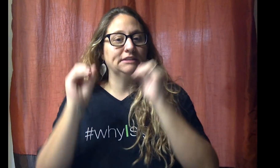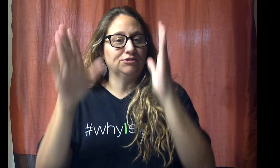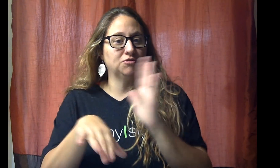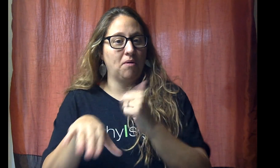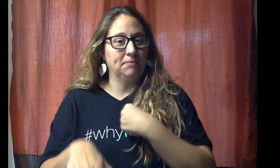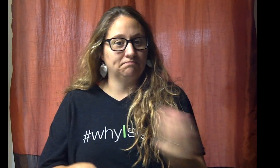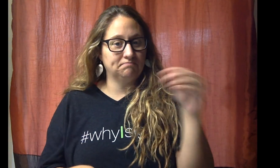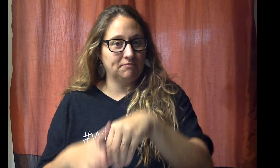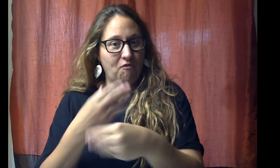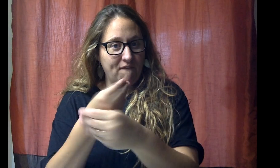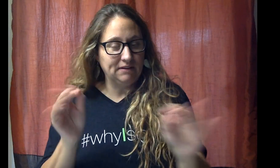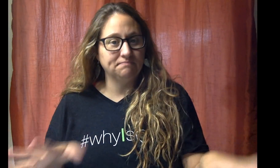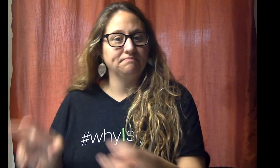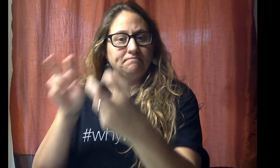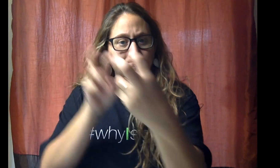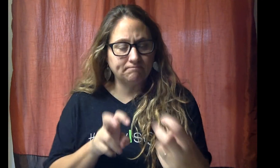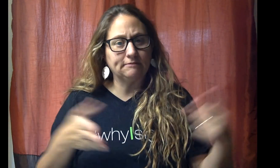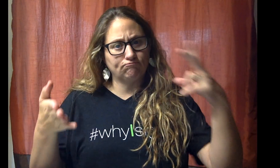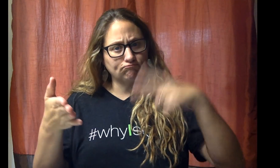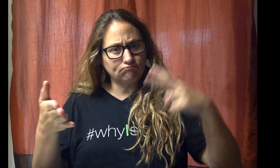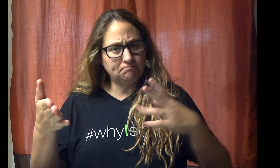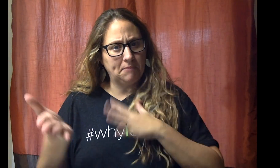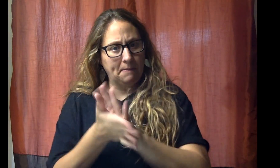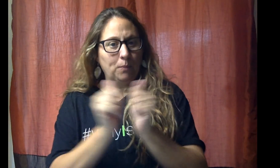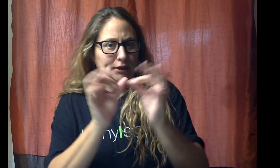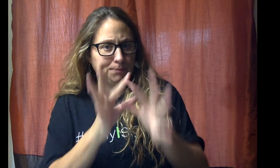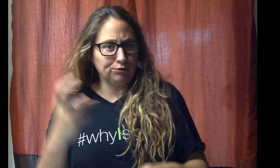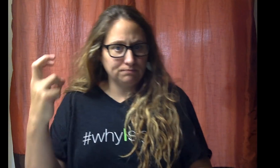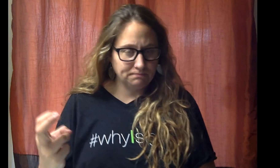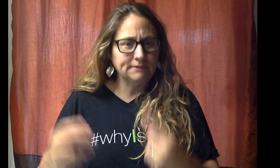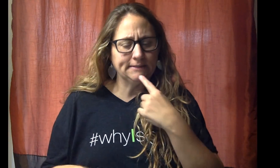My professor called me for a meeting in his office. We sat down. There was an interpreter present.